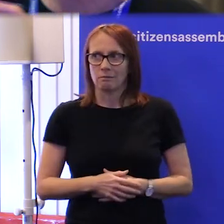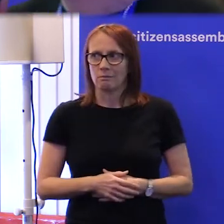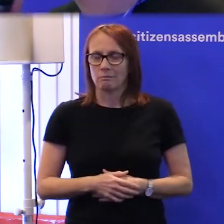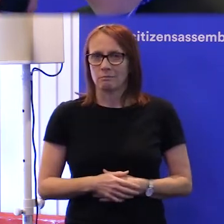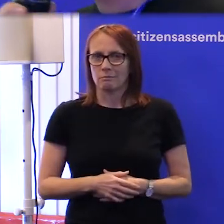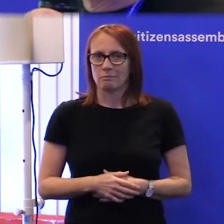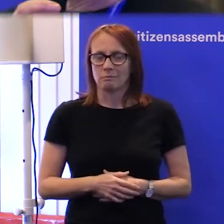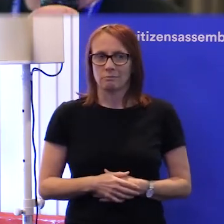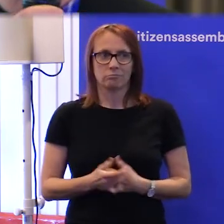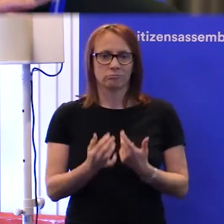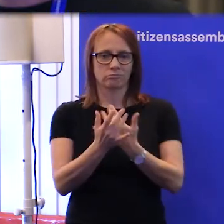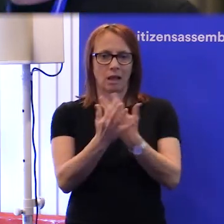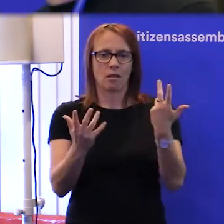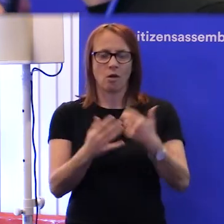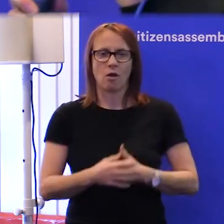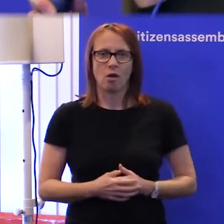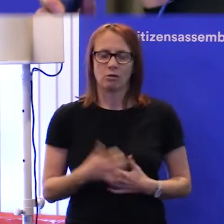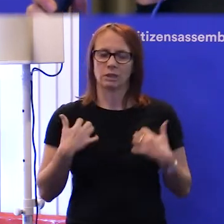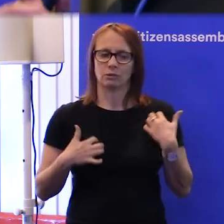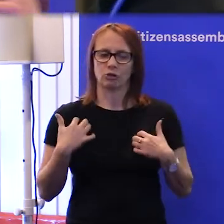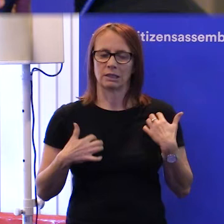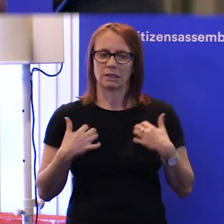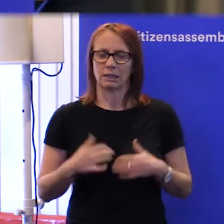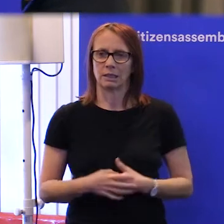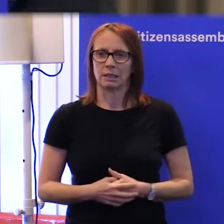it's quite a lot that's quite interesting and then to a lesser extent